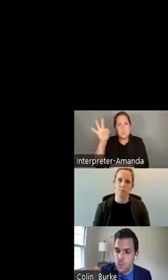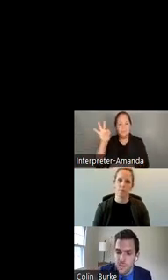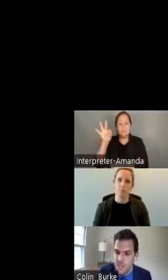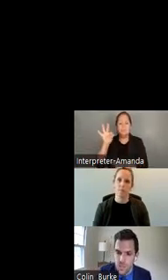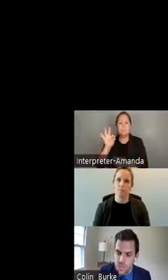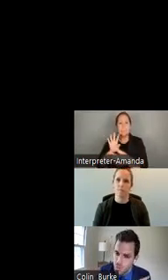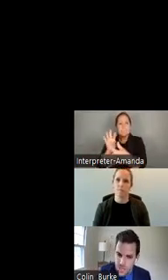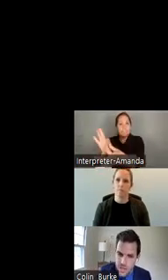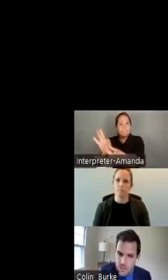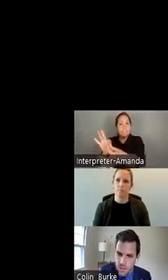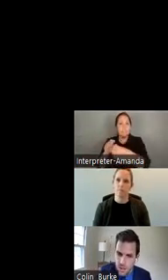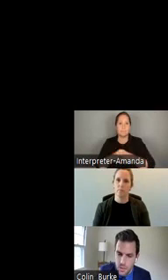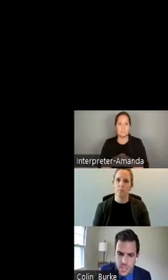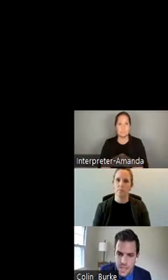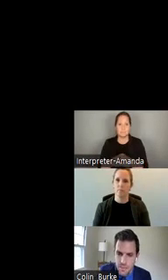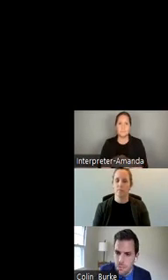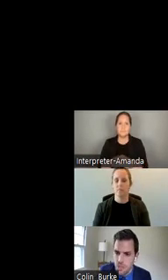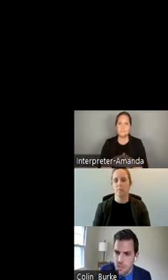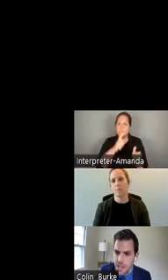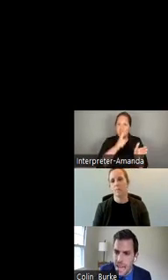so we've done some research which I can talk about later I won't take time now but just